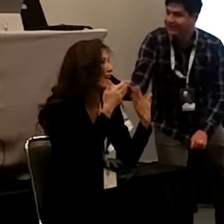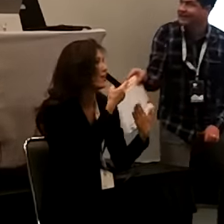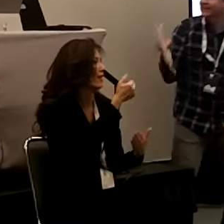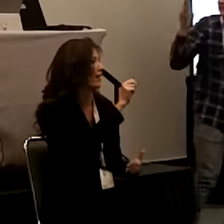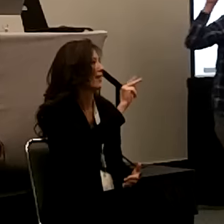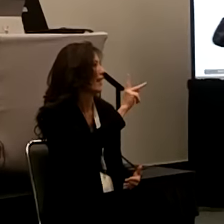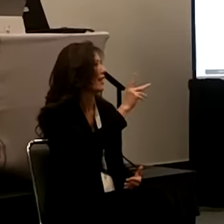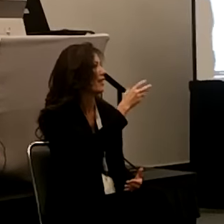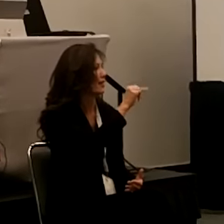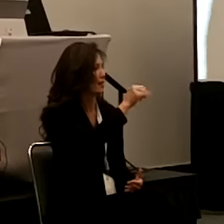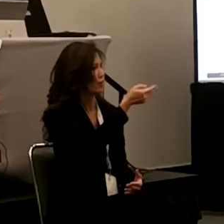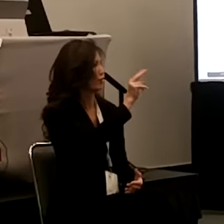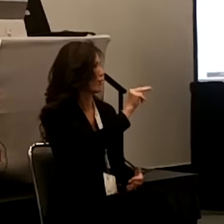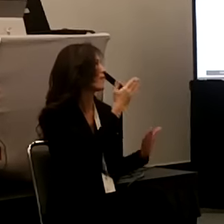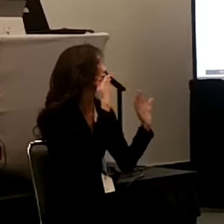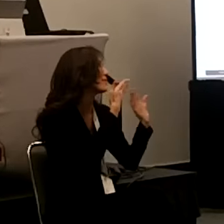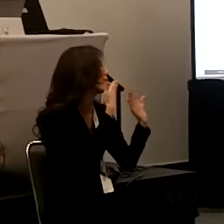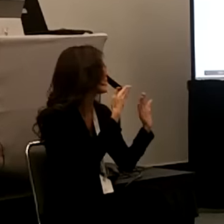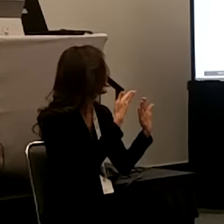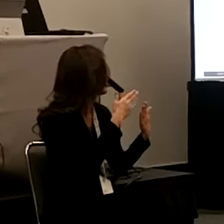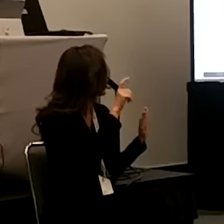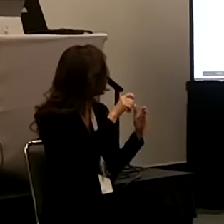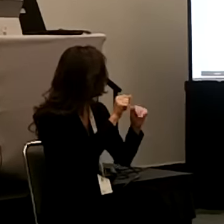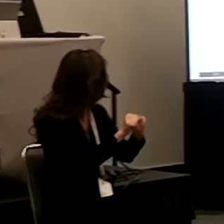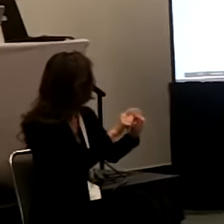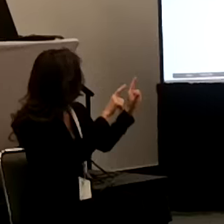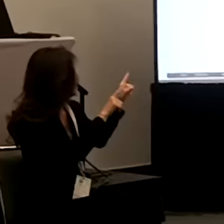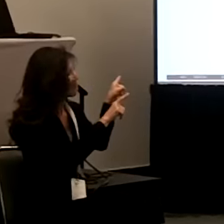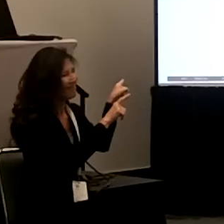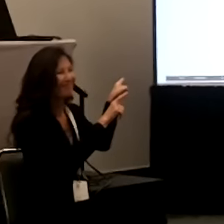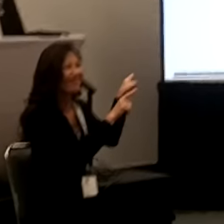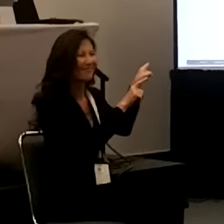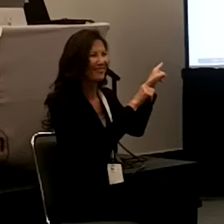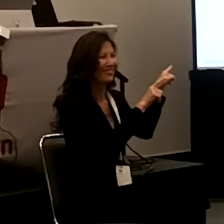And I probably shoulda had that picture on here when I began, but oh well.